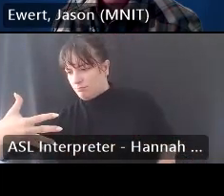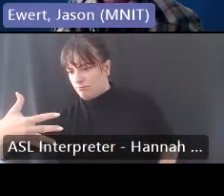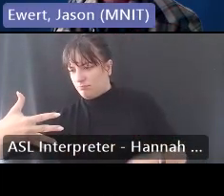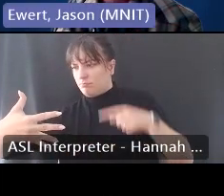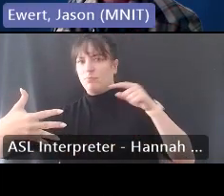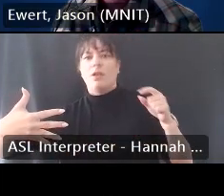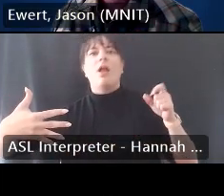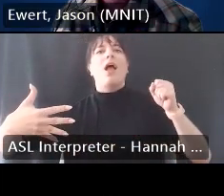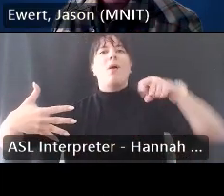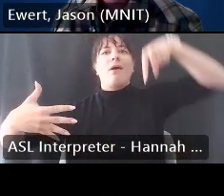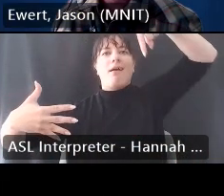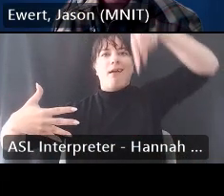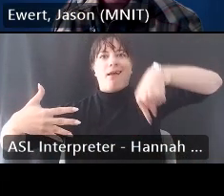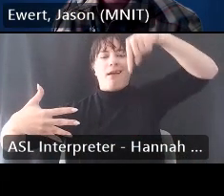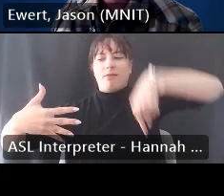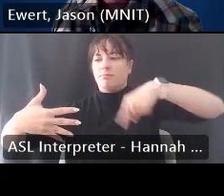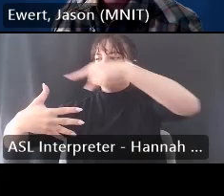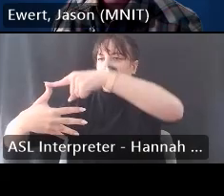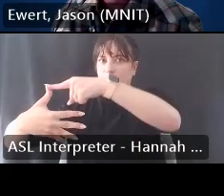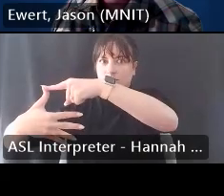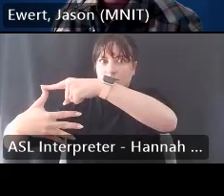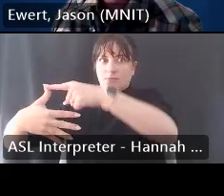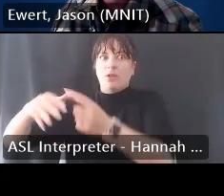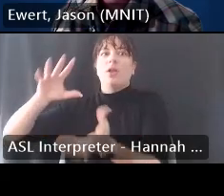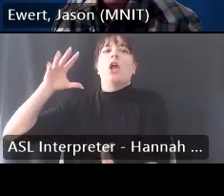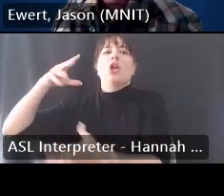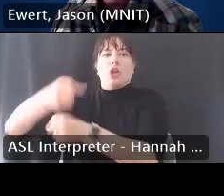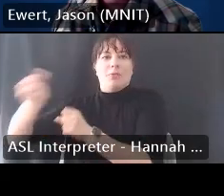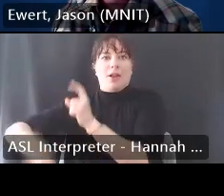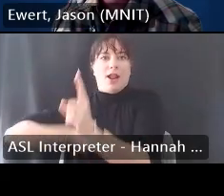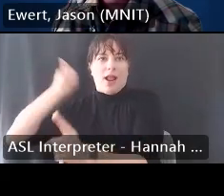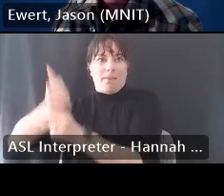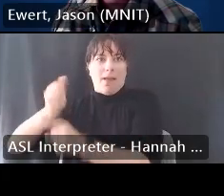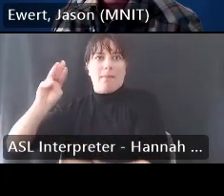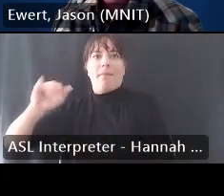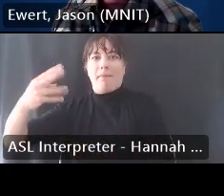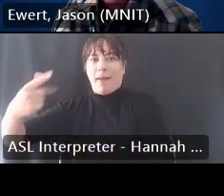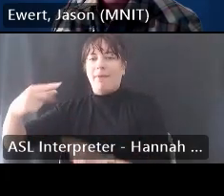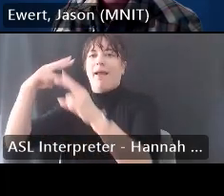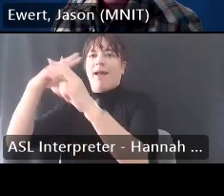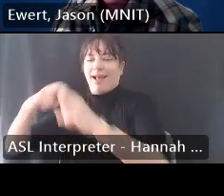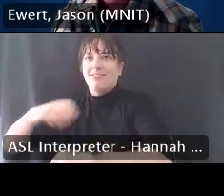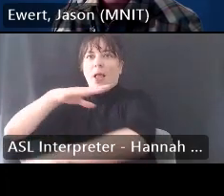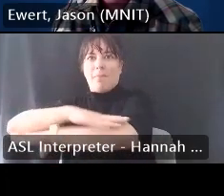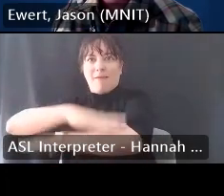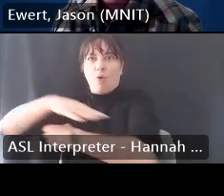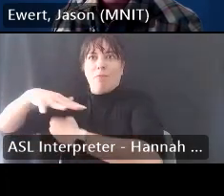Cumulative impacts mapping and analysis platform main navigation region. So that tells me that there's